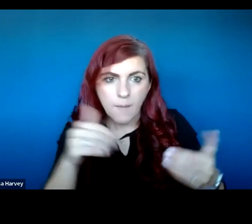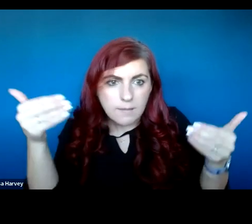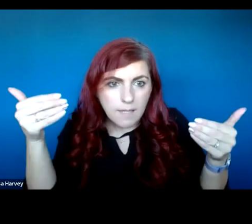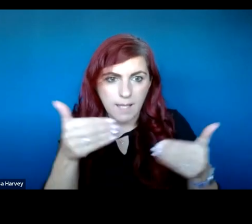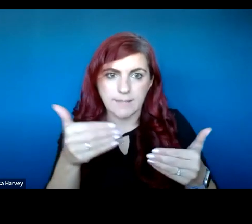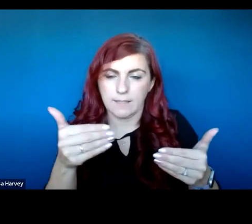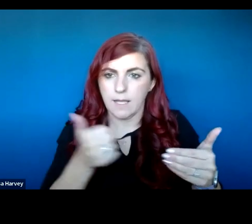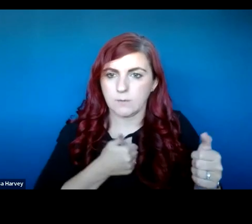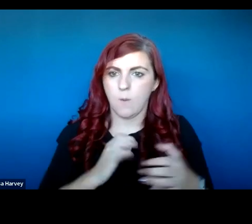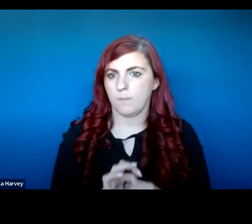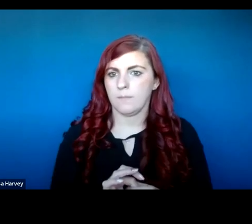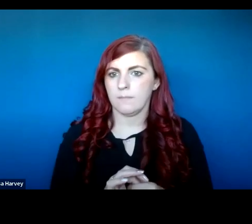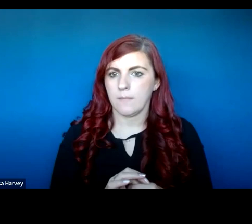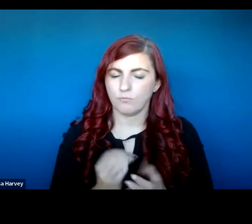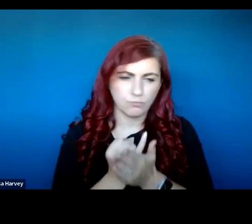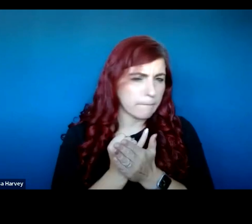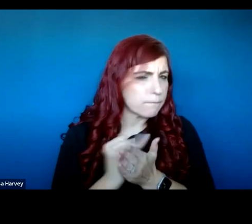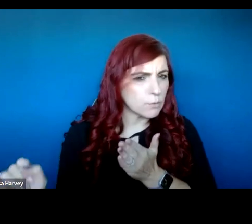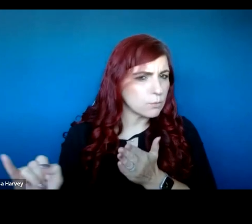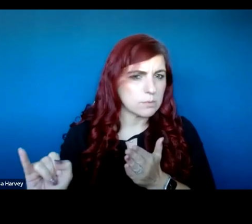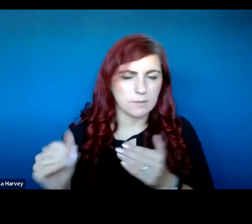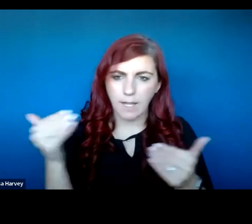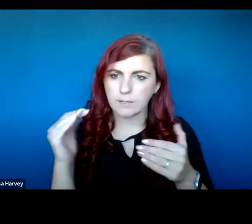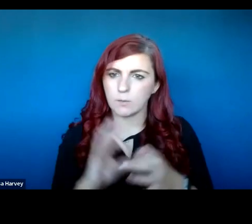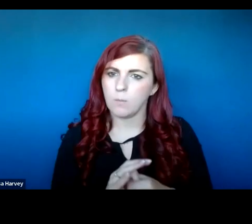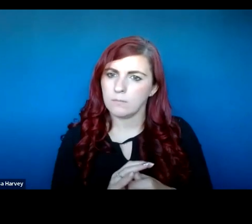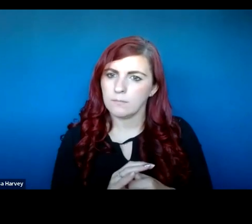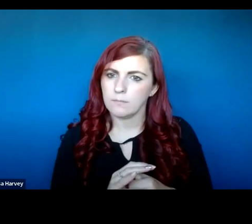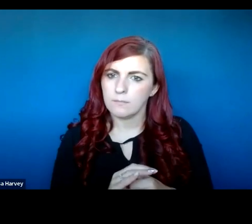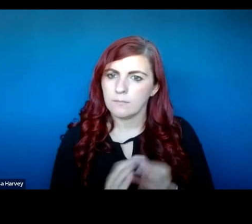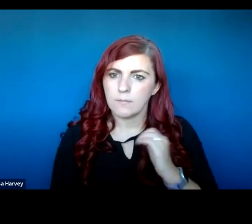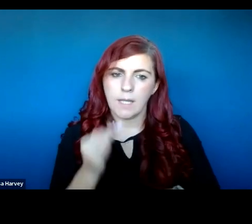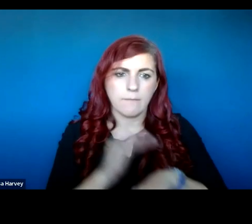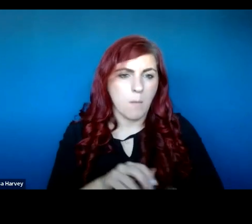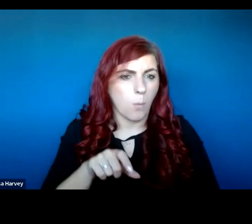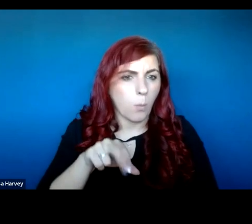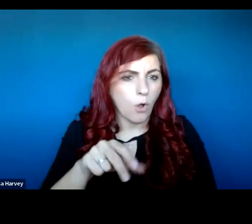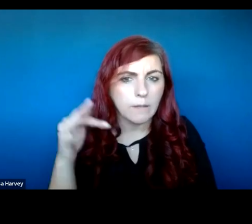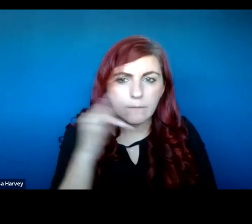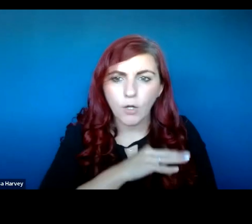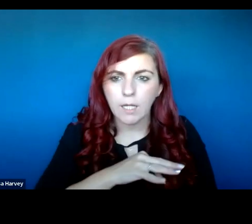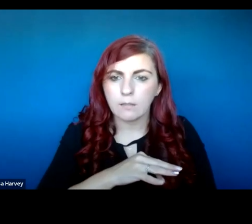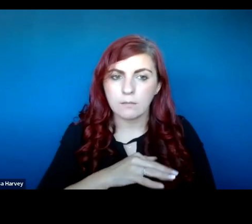And I will not hide. If I'm walking funny, so what?